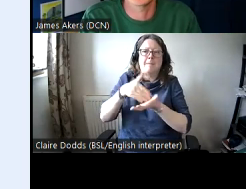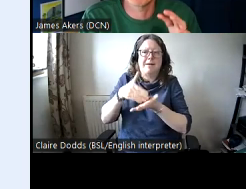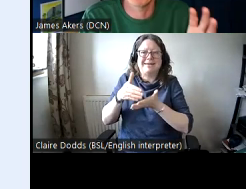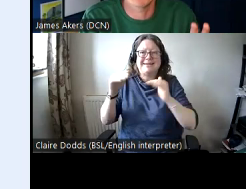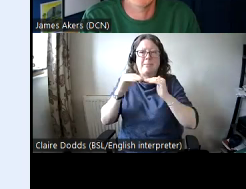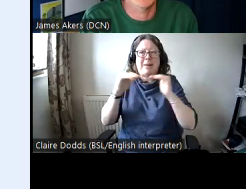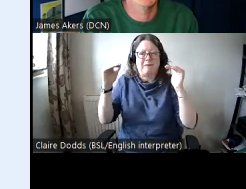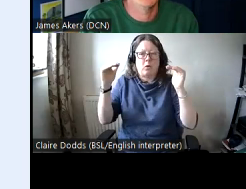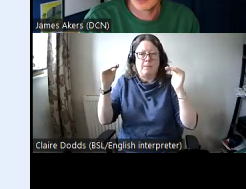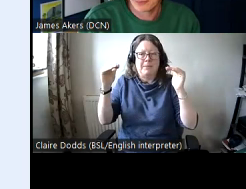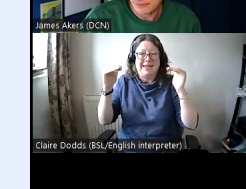Just be aware of that.